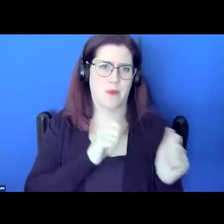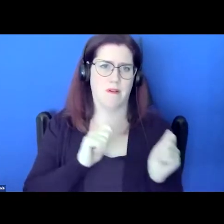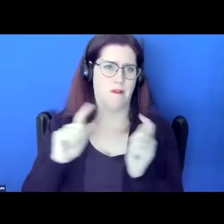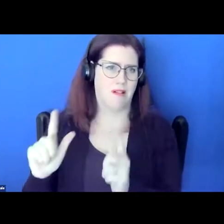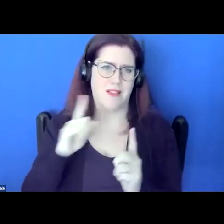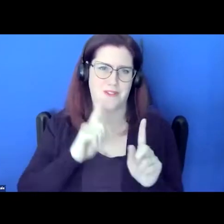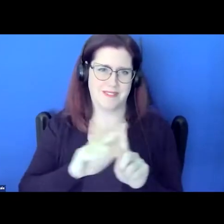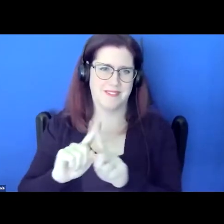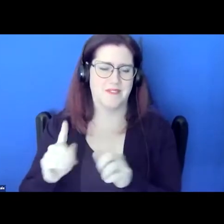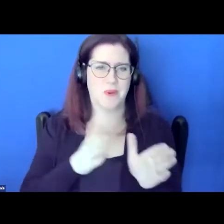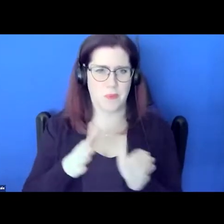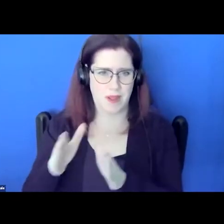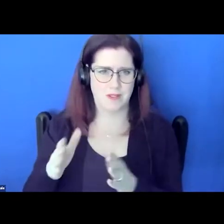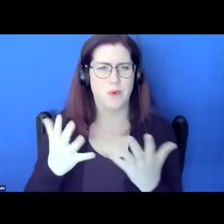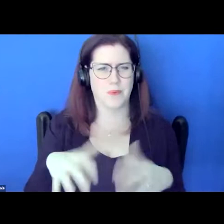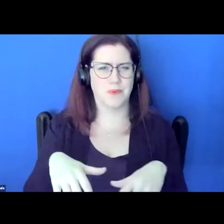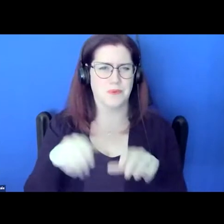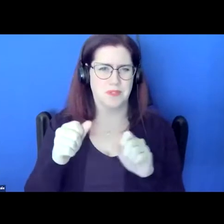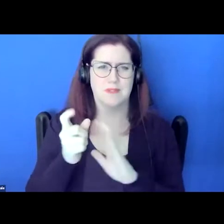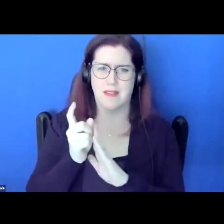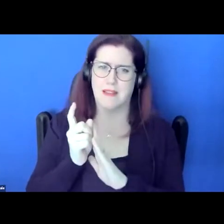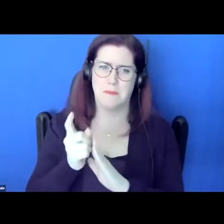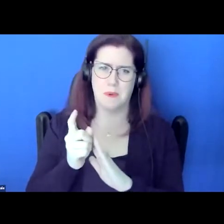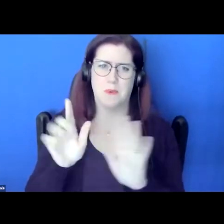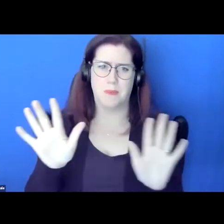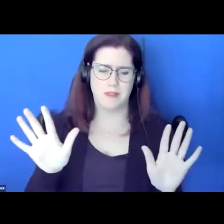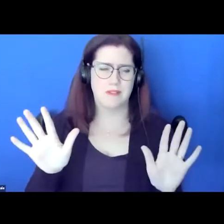So I always like to take a moment to reflect